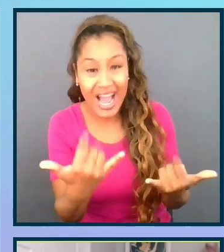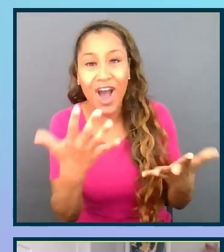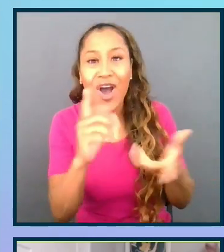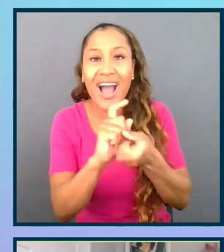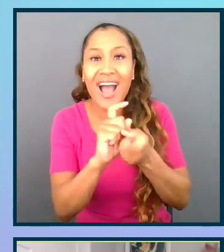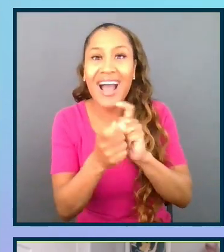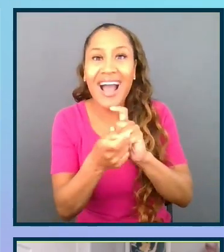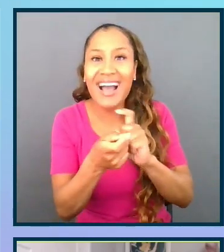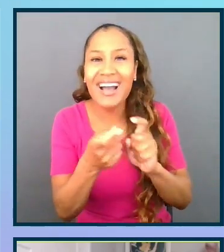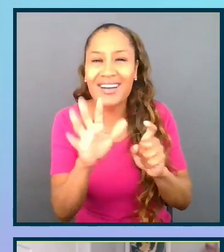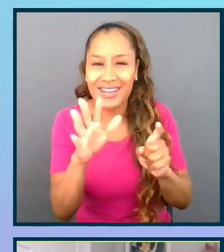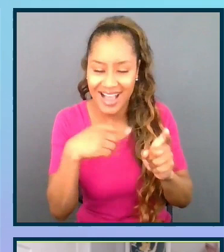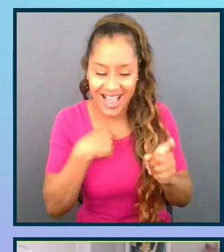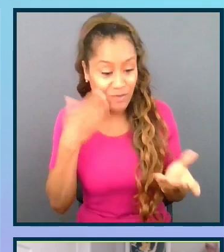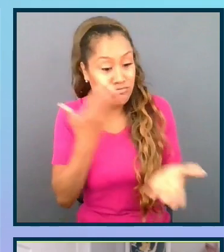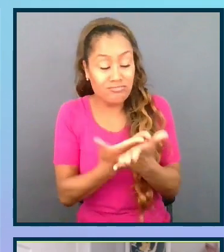And it's gotta continue happening.